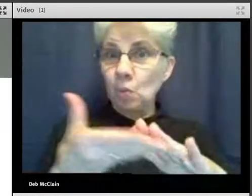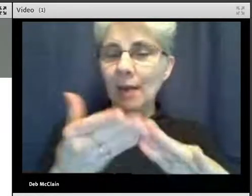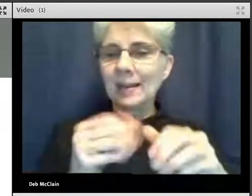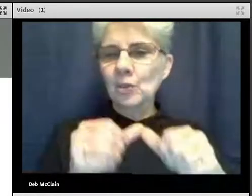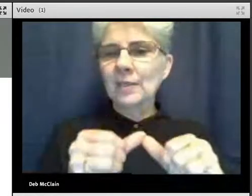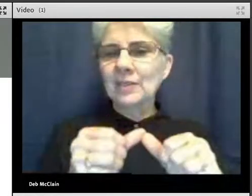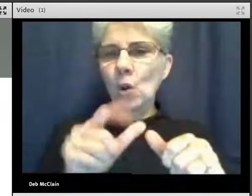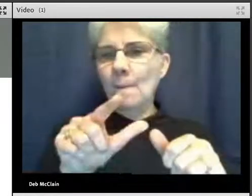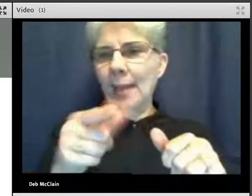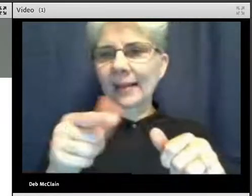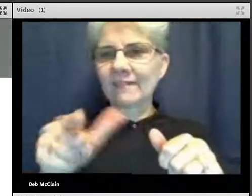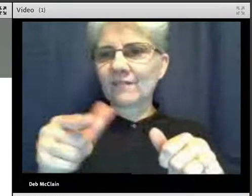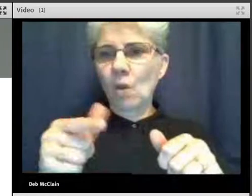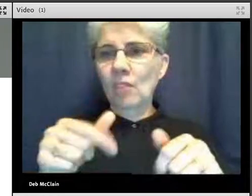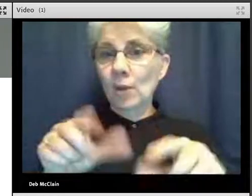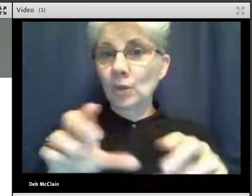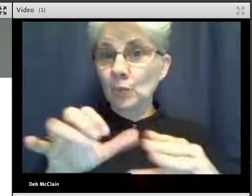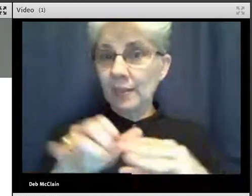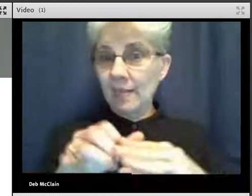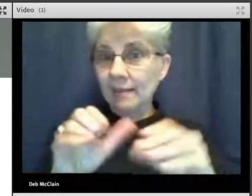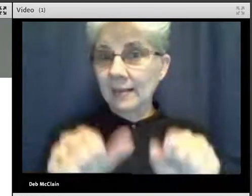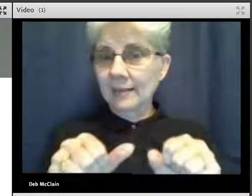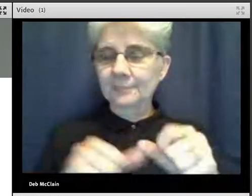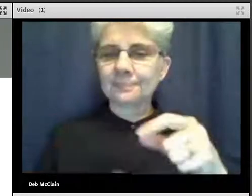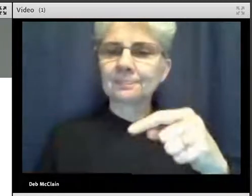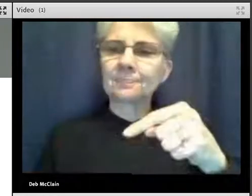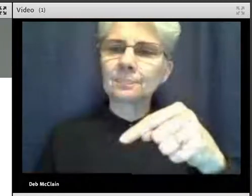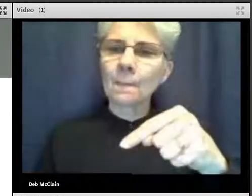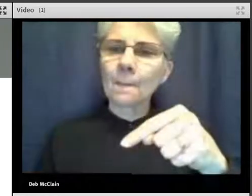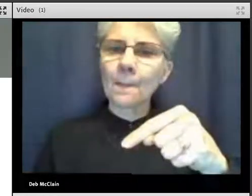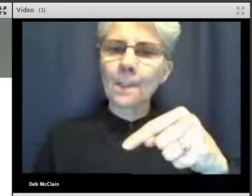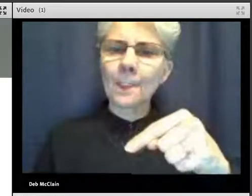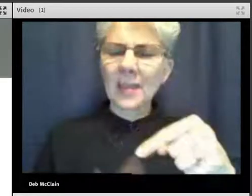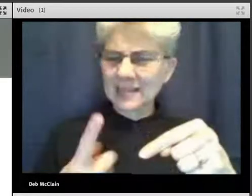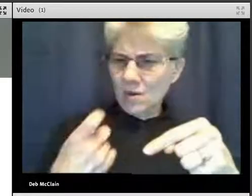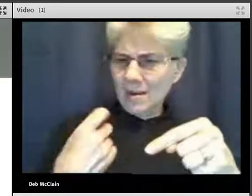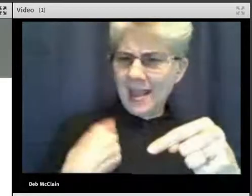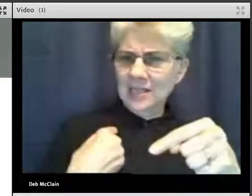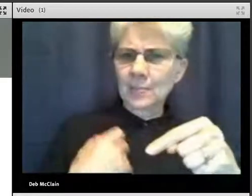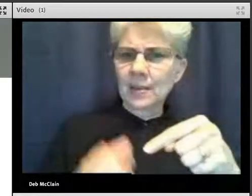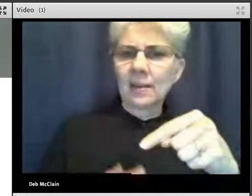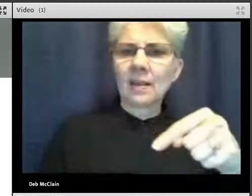And you can just kind of bounce back to it as you're doing that. And somebody asked me earlier right here,